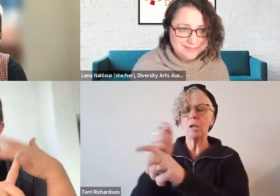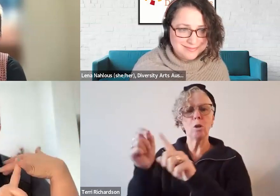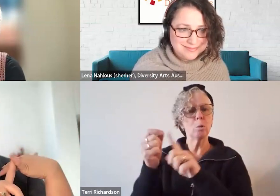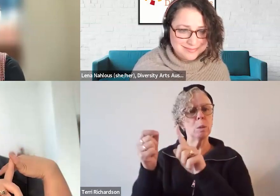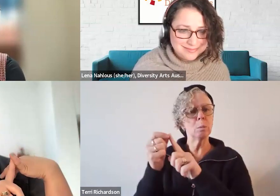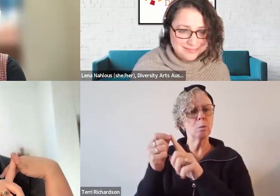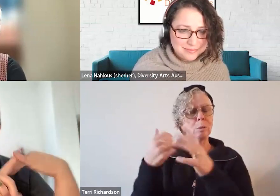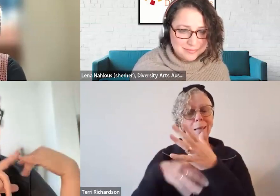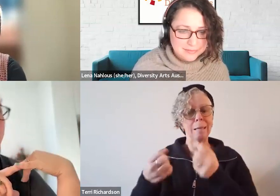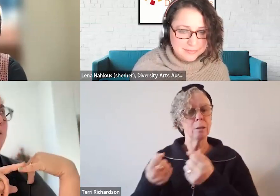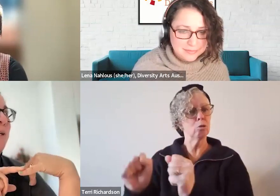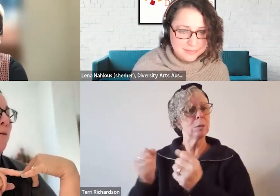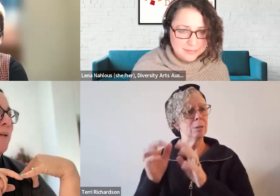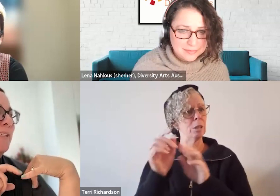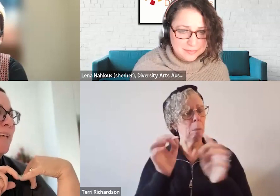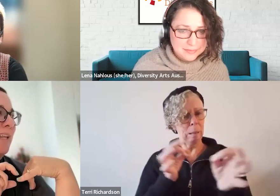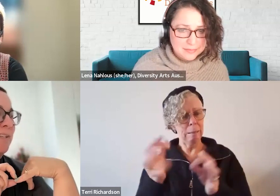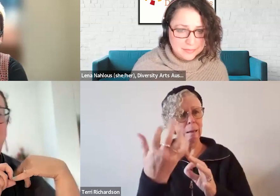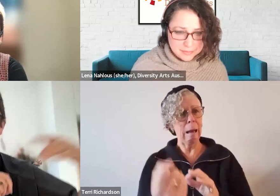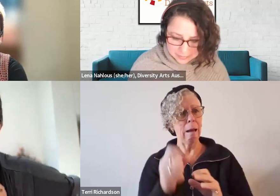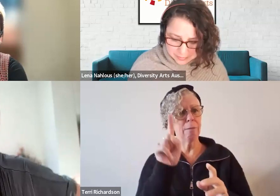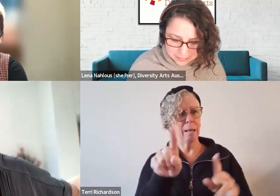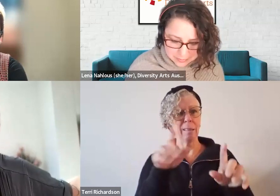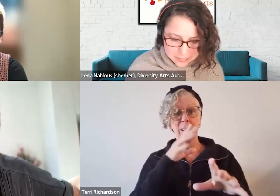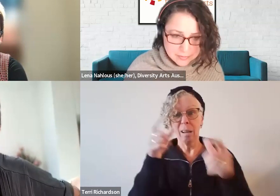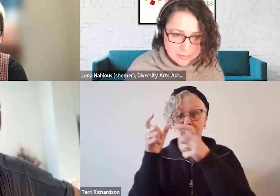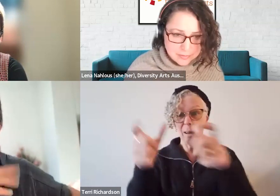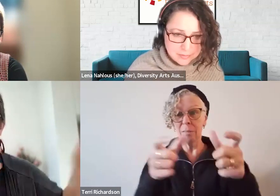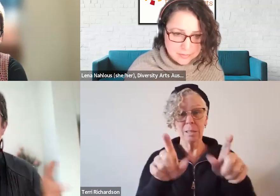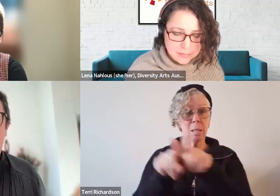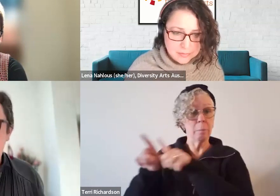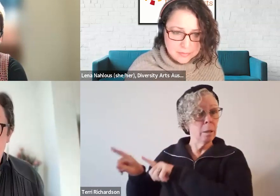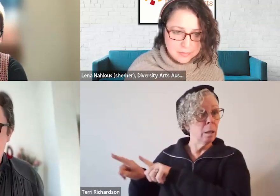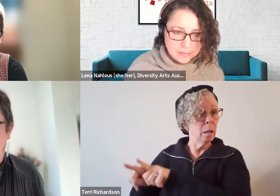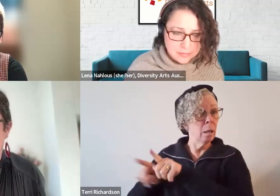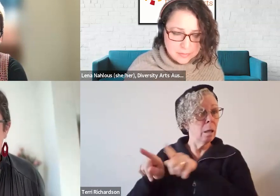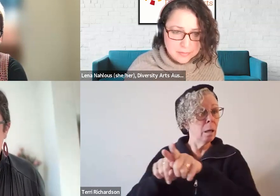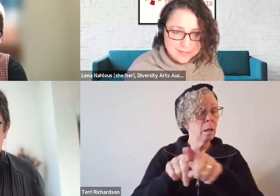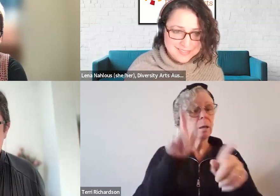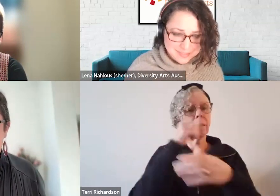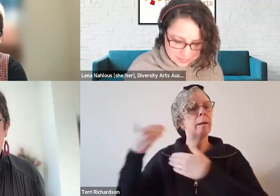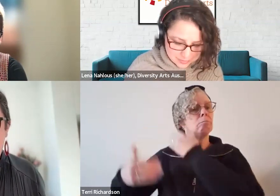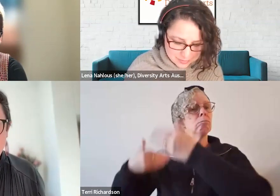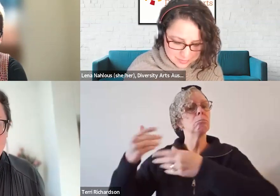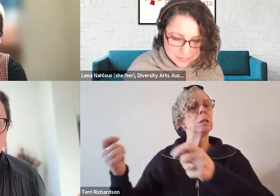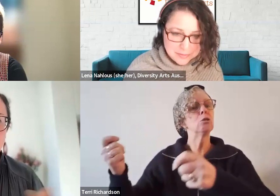if our governance processes not only look exactly the same as they did ten years ago but exactly the same as everybody else's?